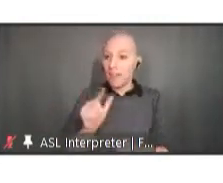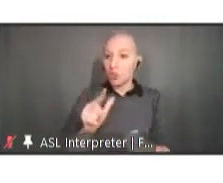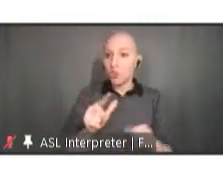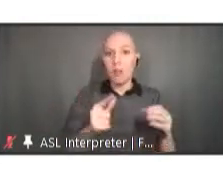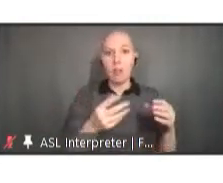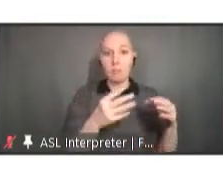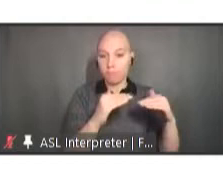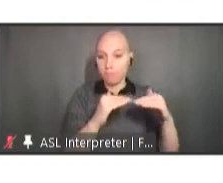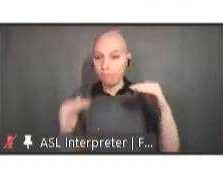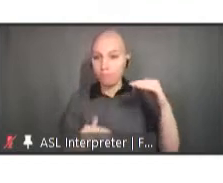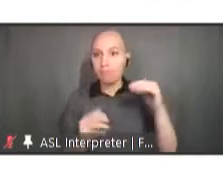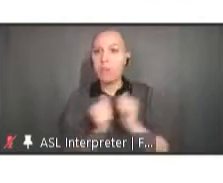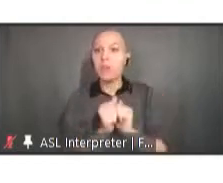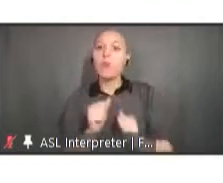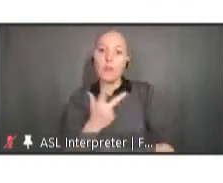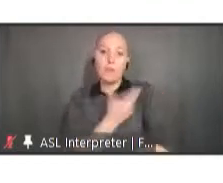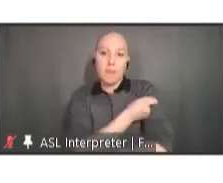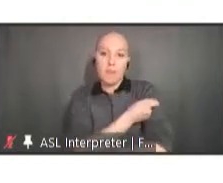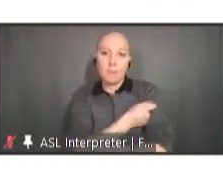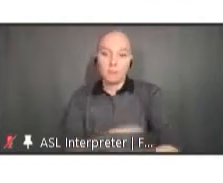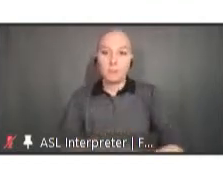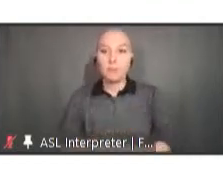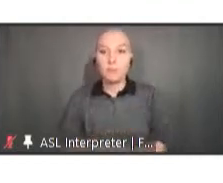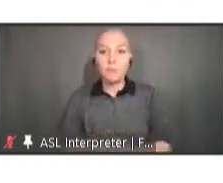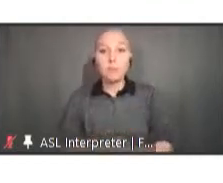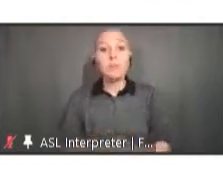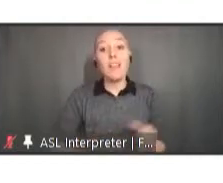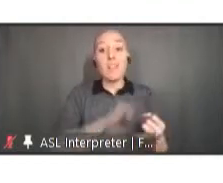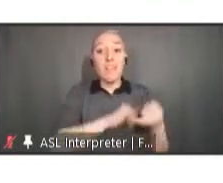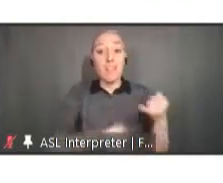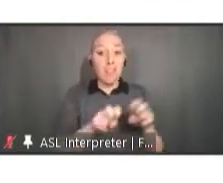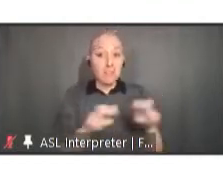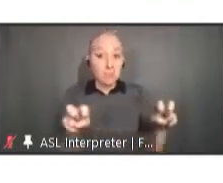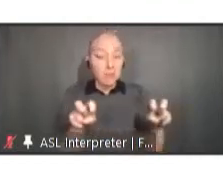The final panel provided some important insights into employer safety and education